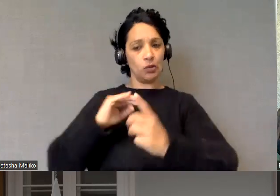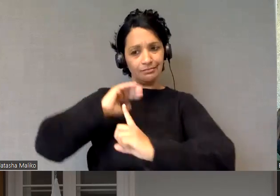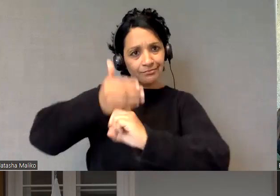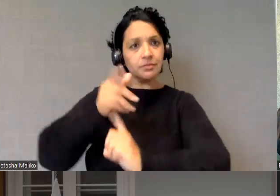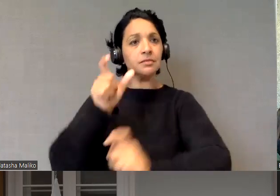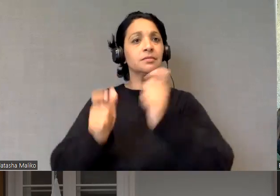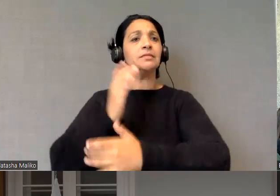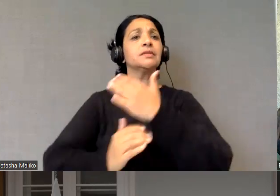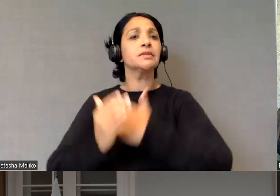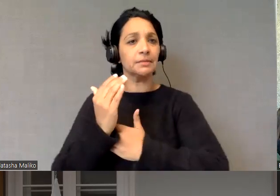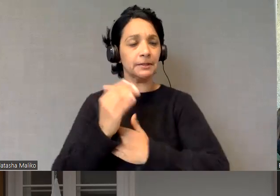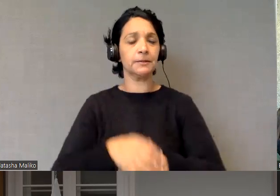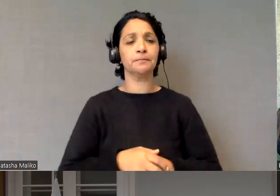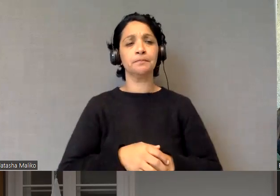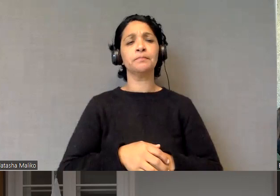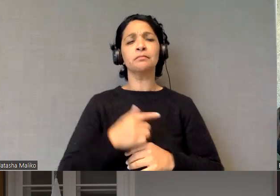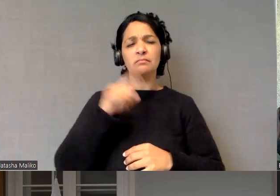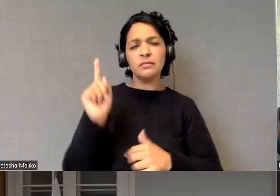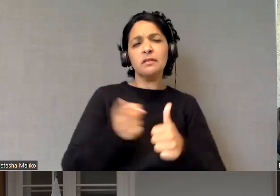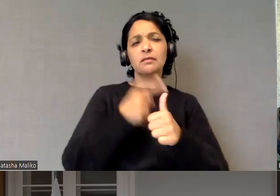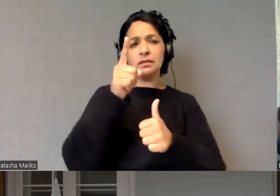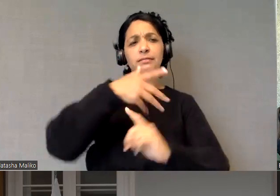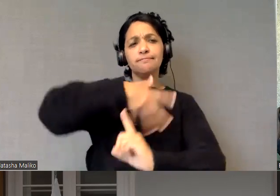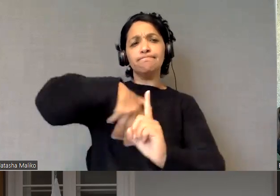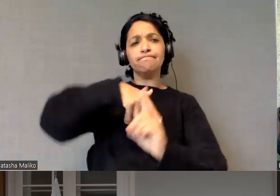Just to give a little bit of background, protection of persons with disabilities and their human